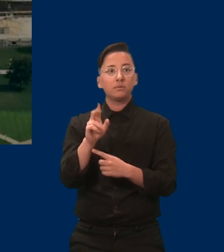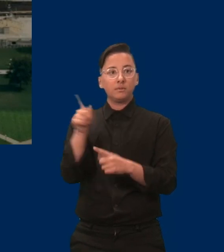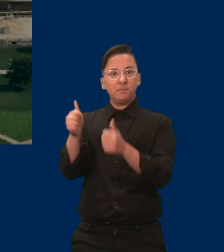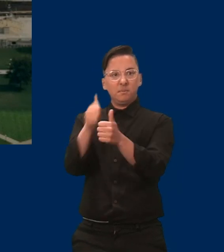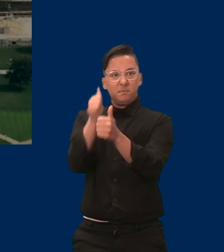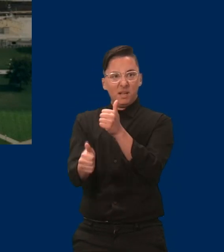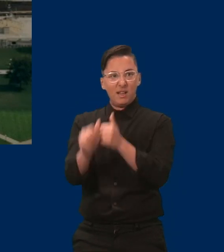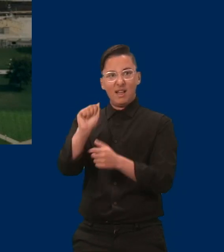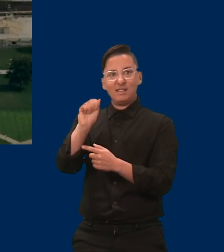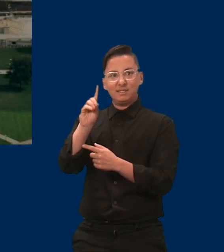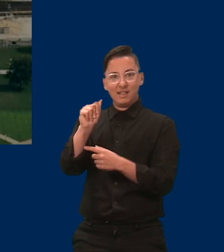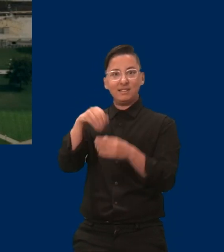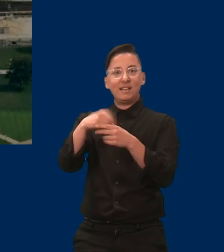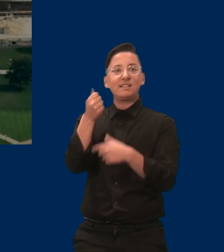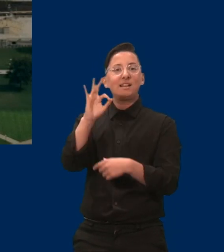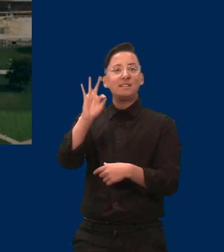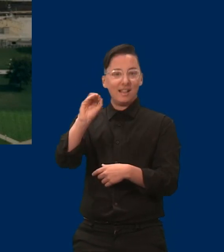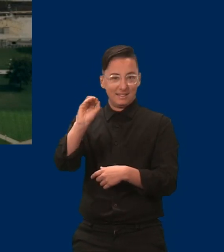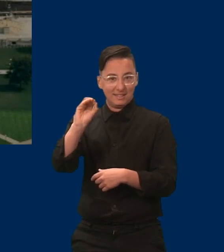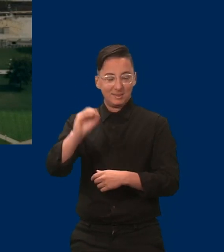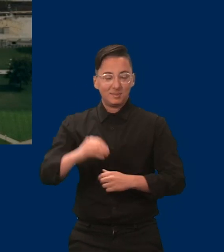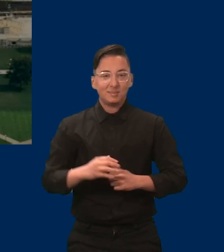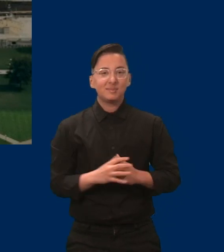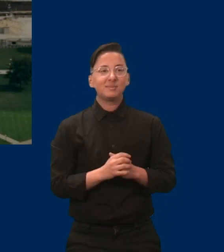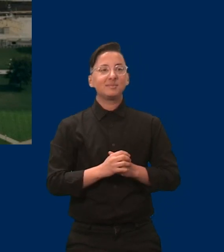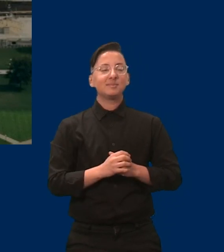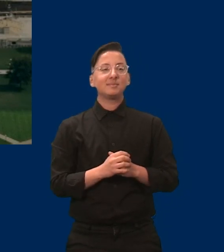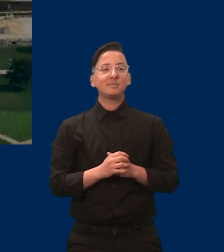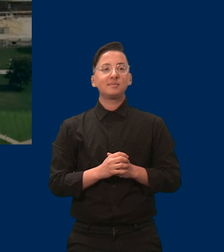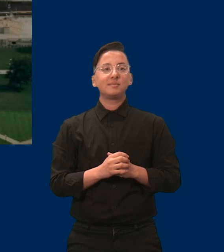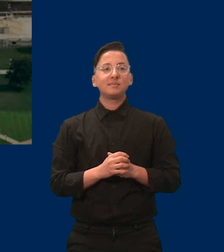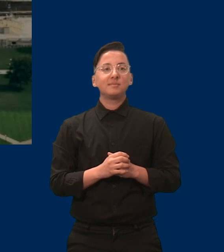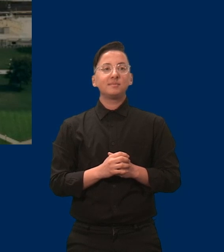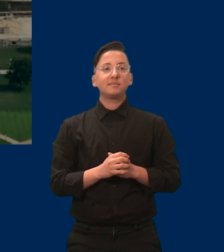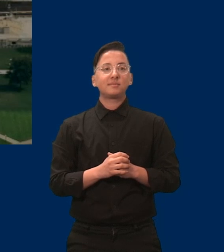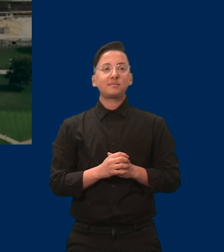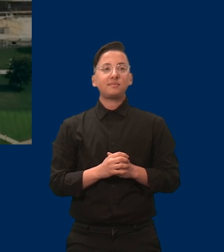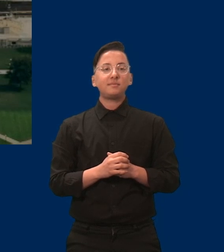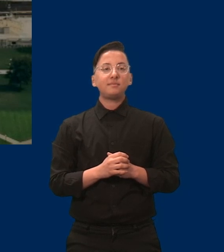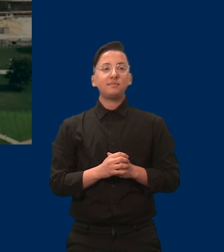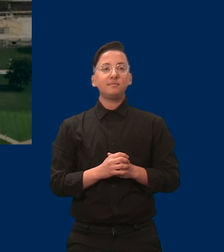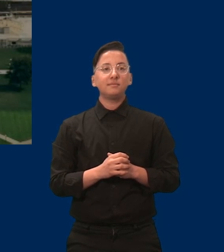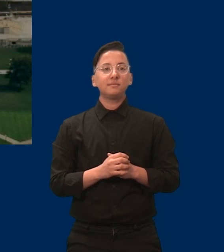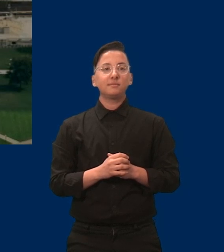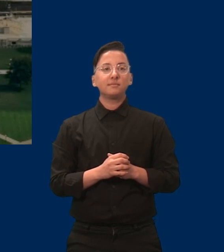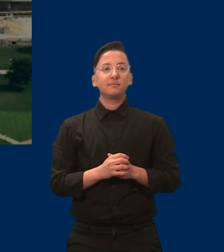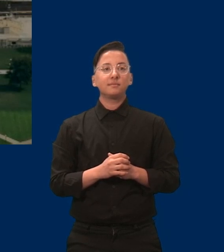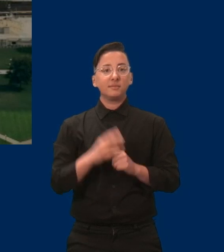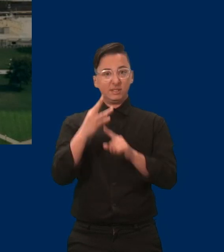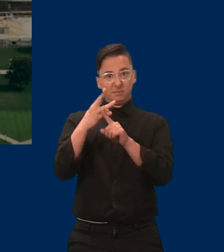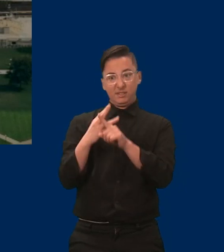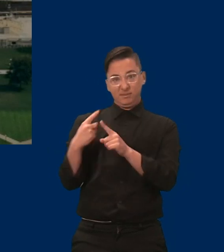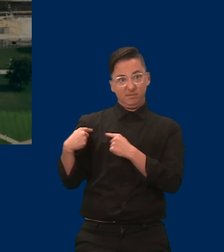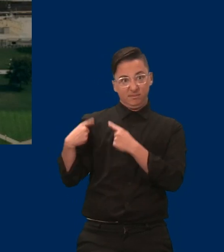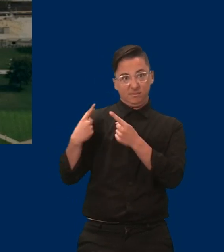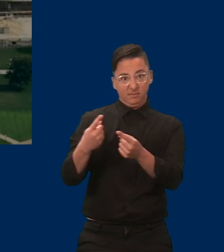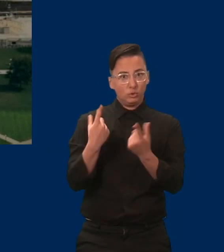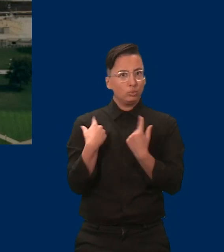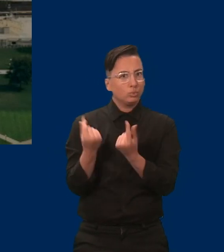So one of the things that we did over the past six months or so is that we had a legislative forum survey just